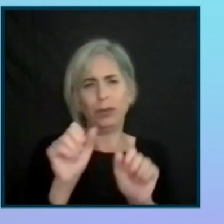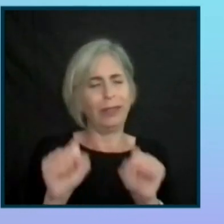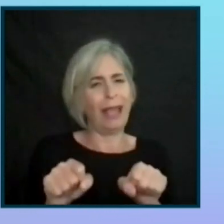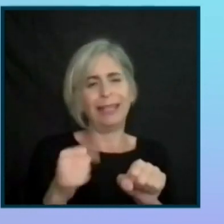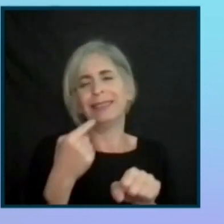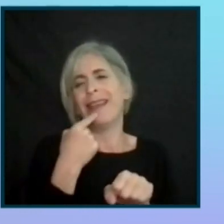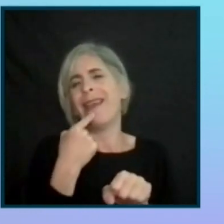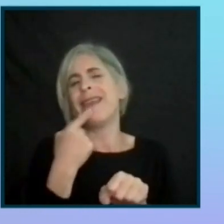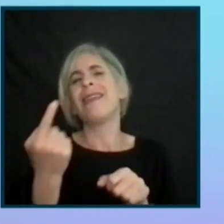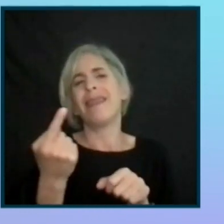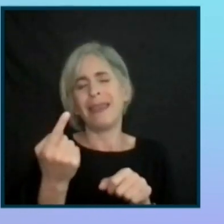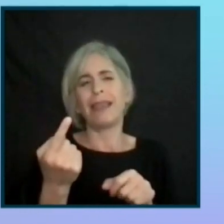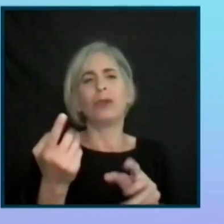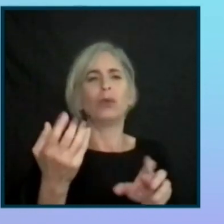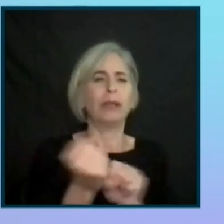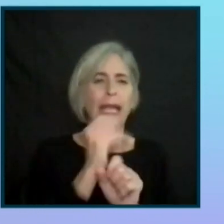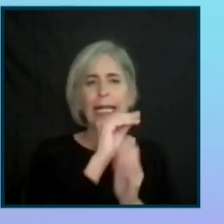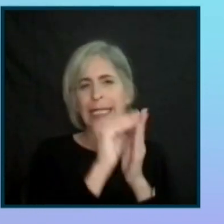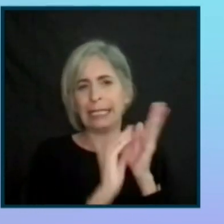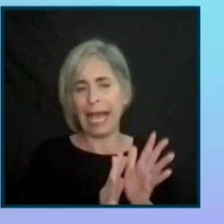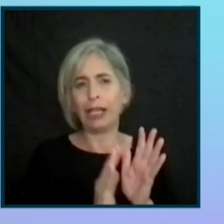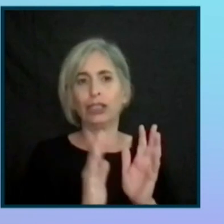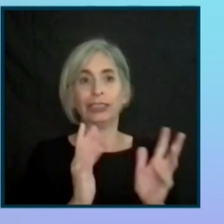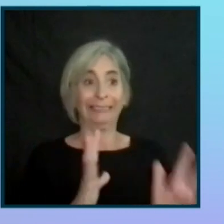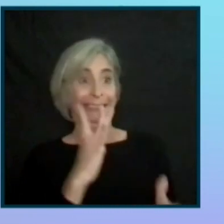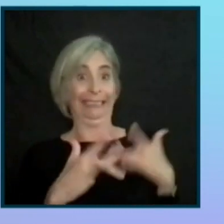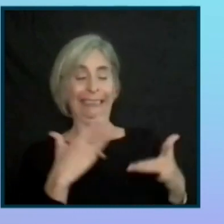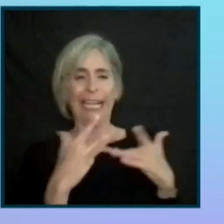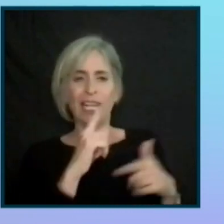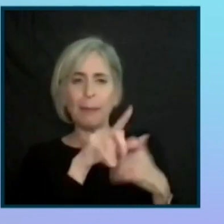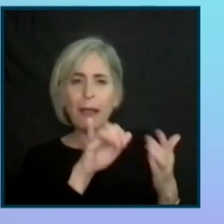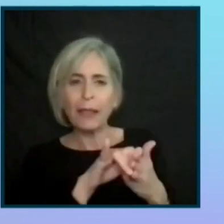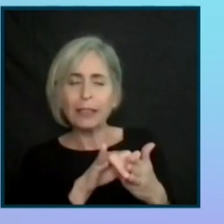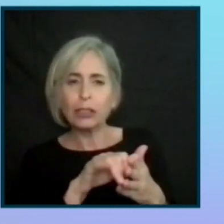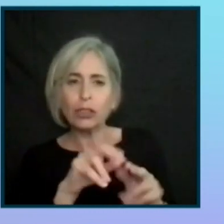and it will get designers jazzed up, when you are sitting there and you're designing